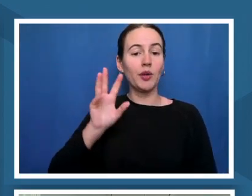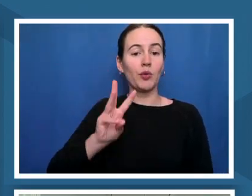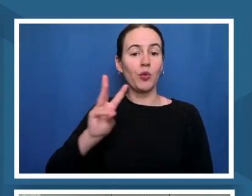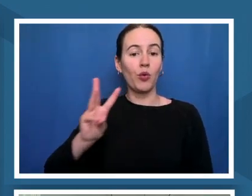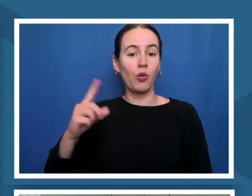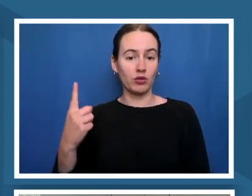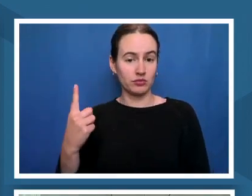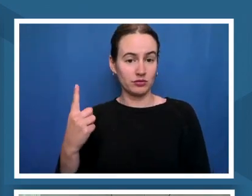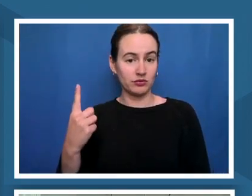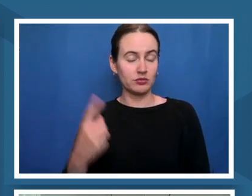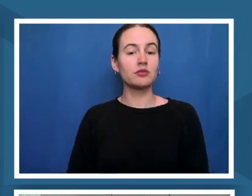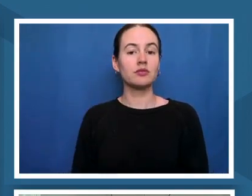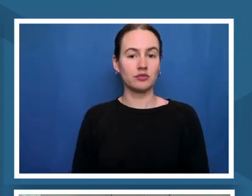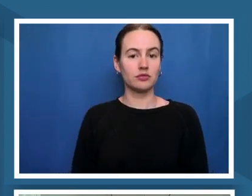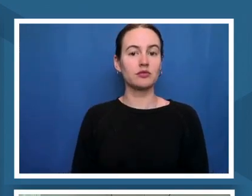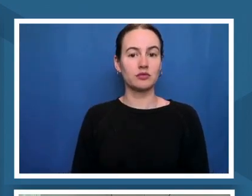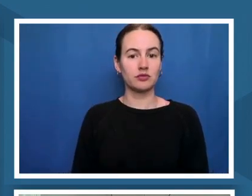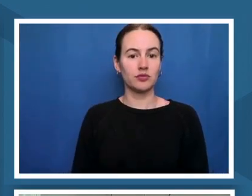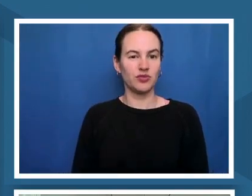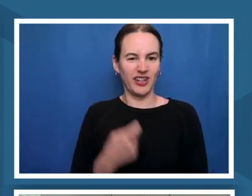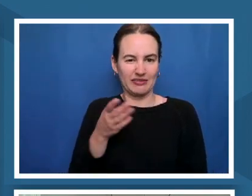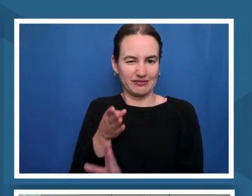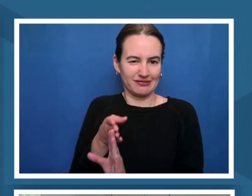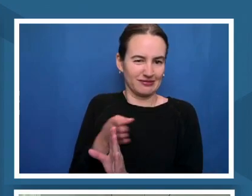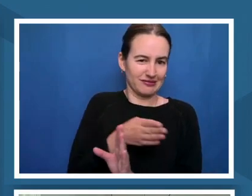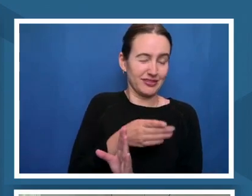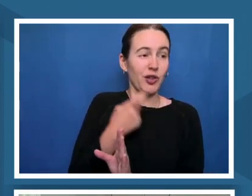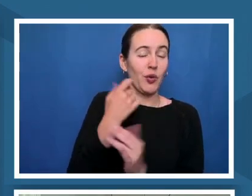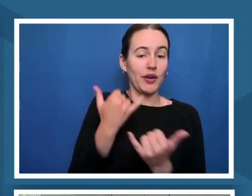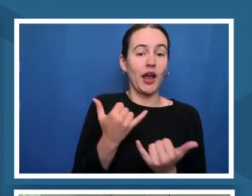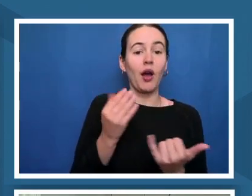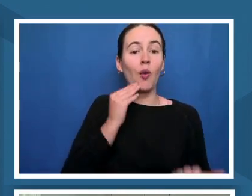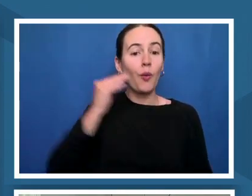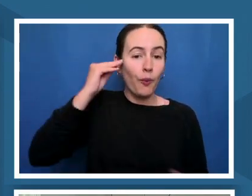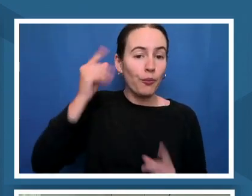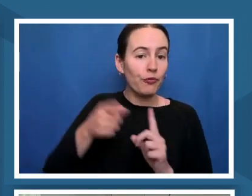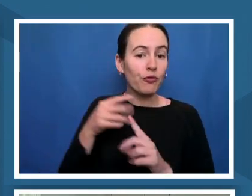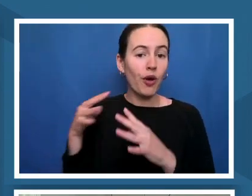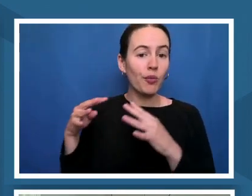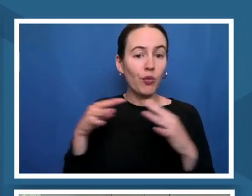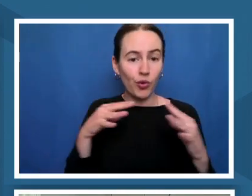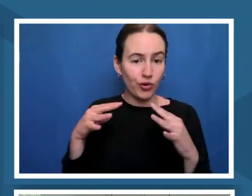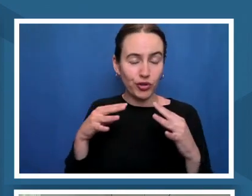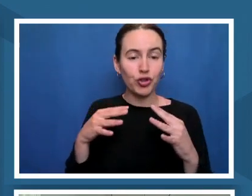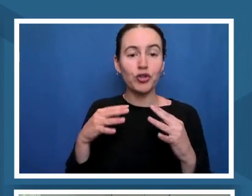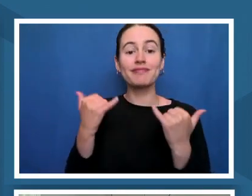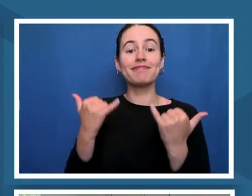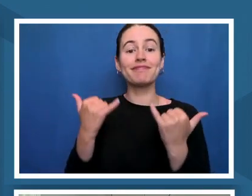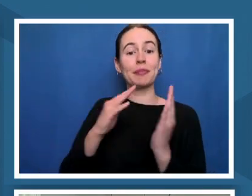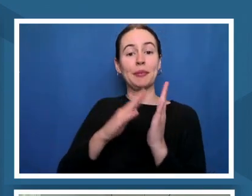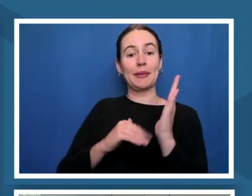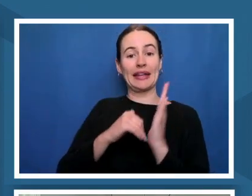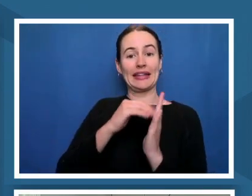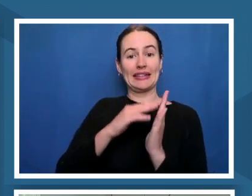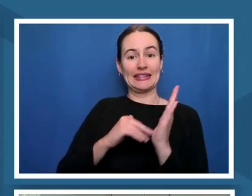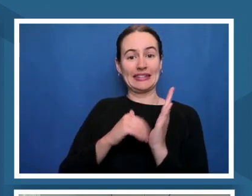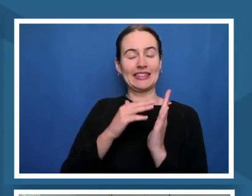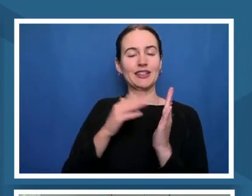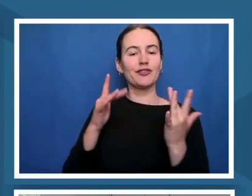you know just previous so he's come home and at the time he's painting it